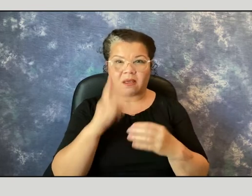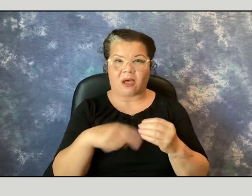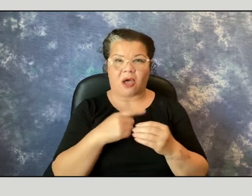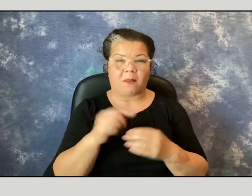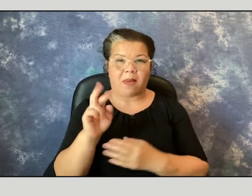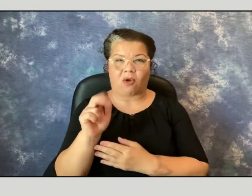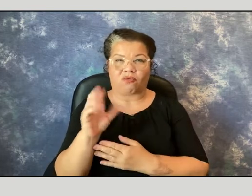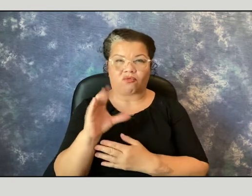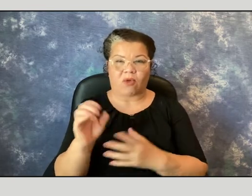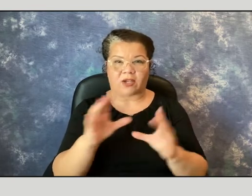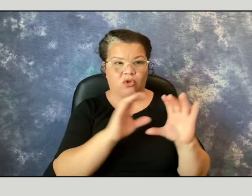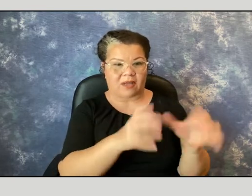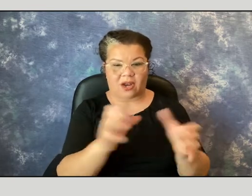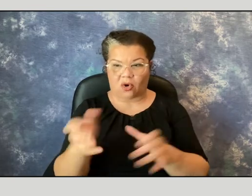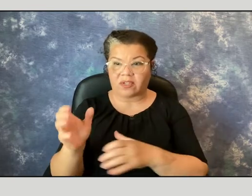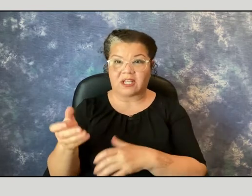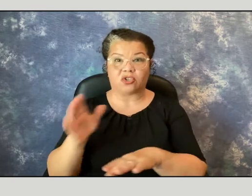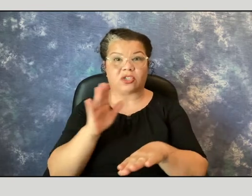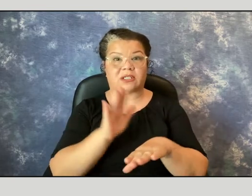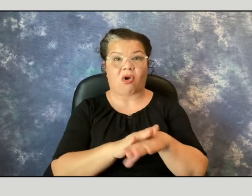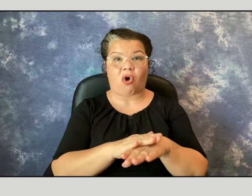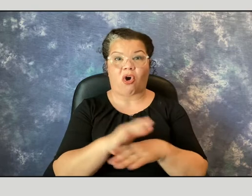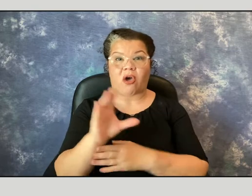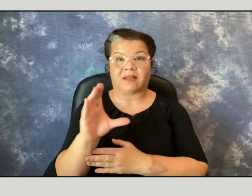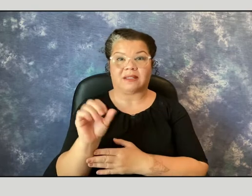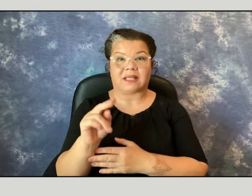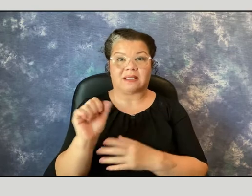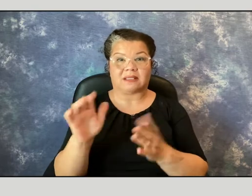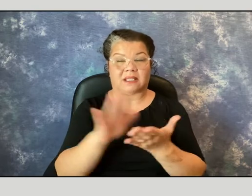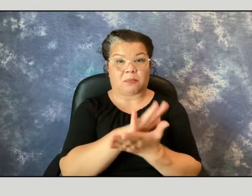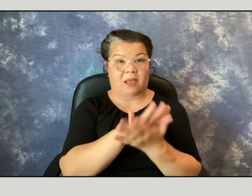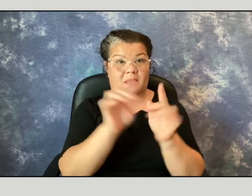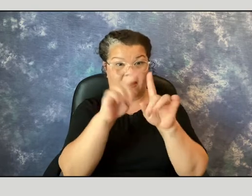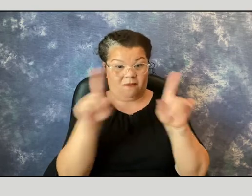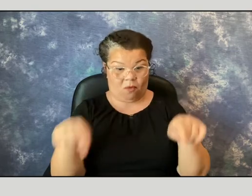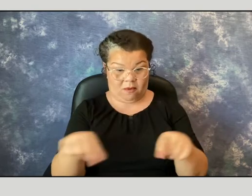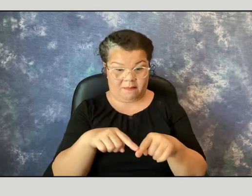and the census, color and colorism are always issues,